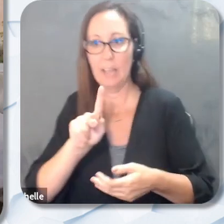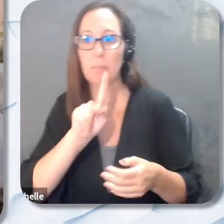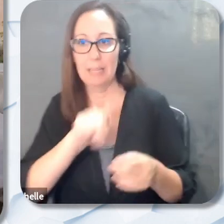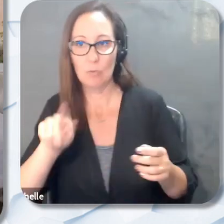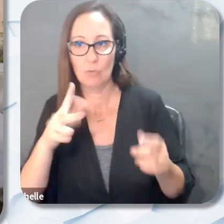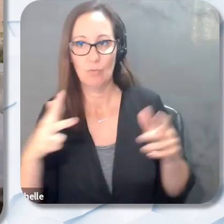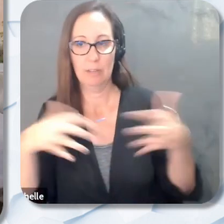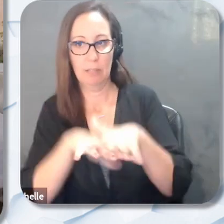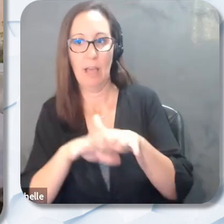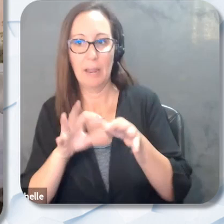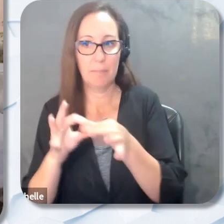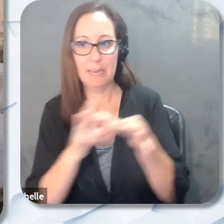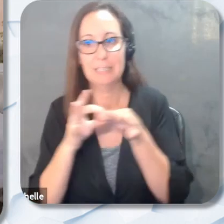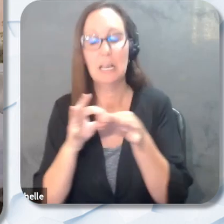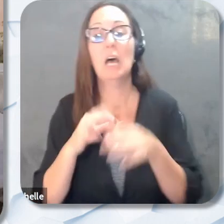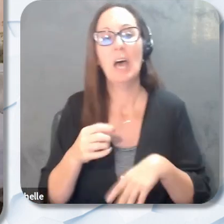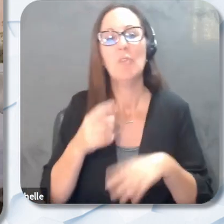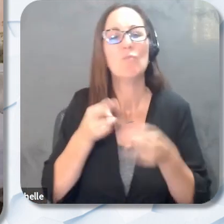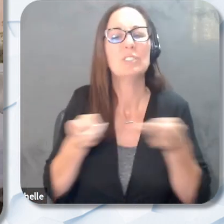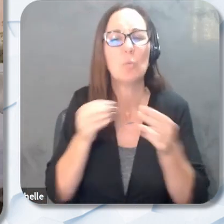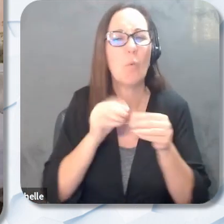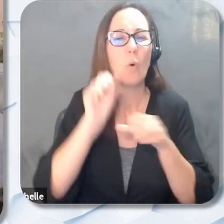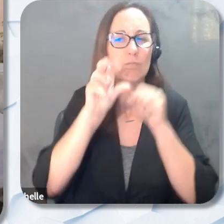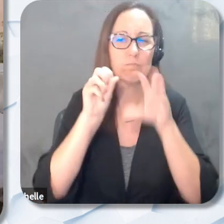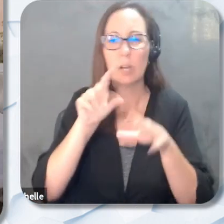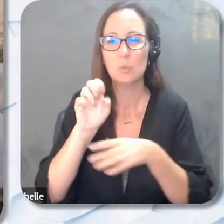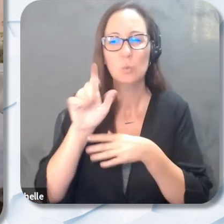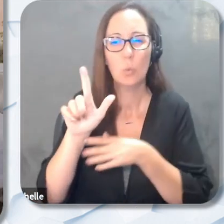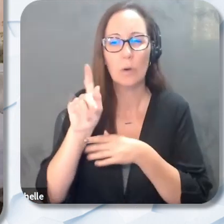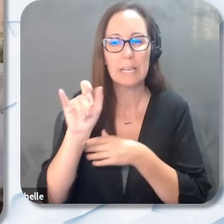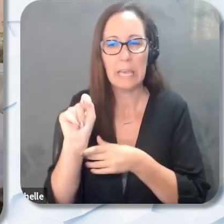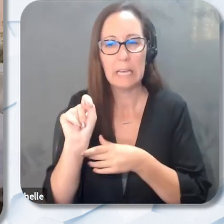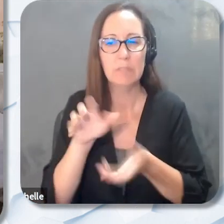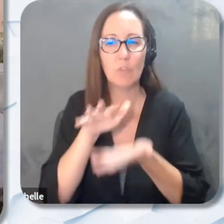bit more, and one of the resources that will send out a toolkit for thinking about the visibility of